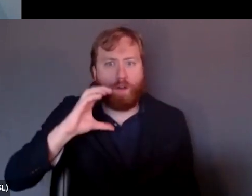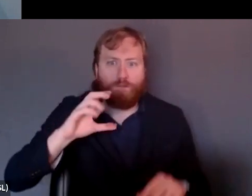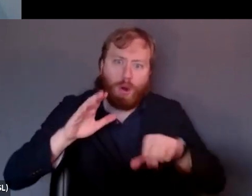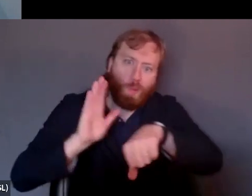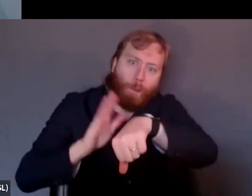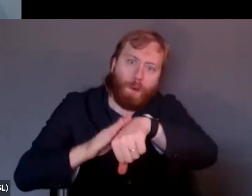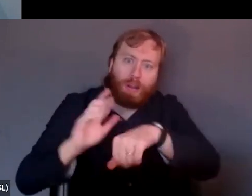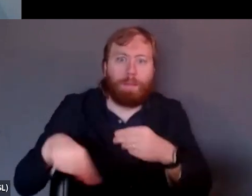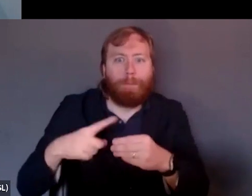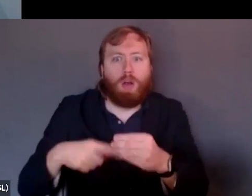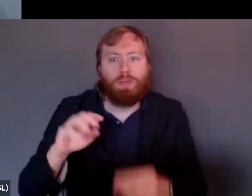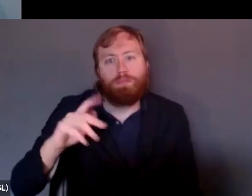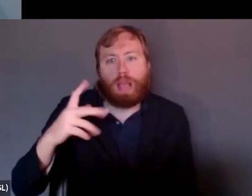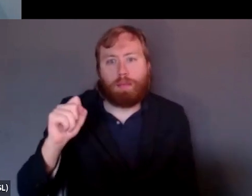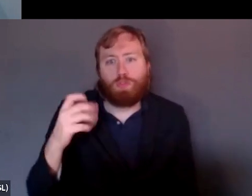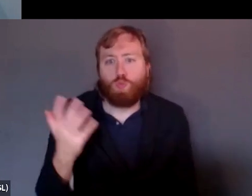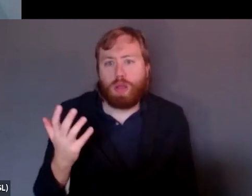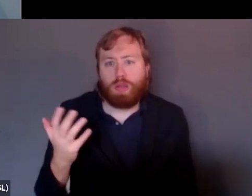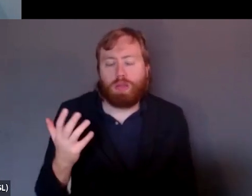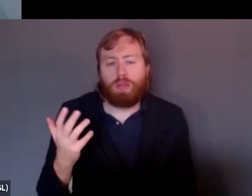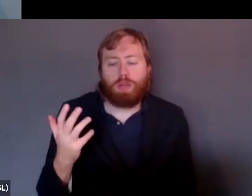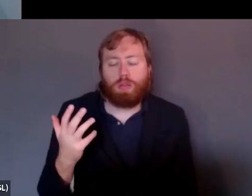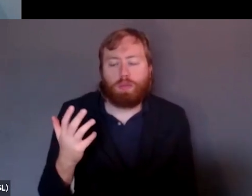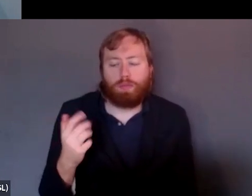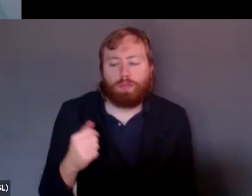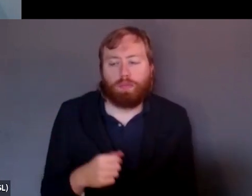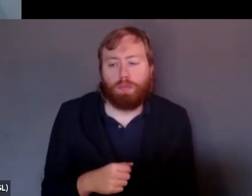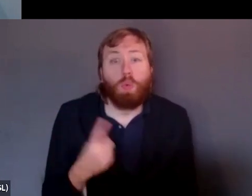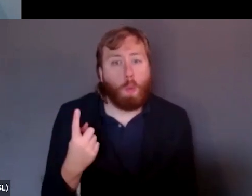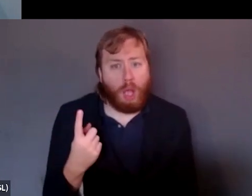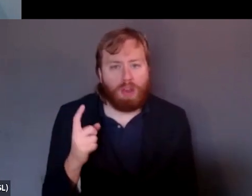is one, you have to think about,